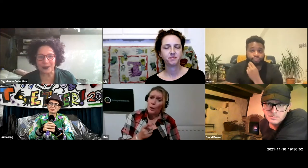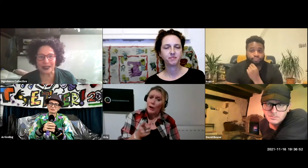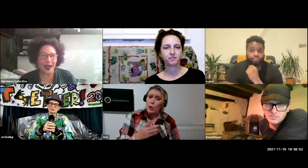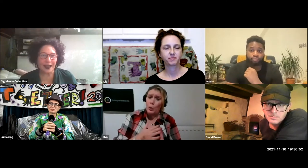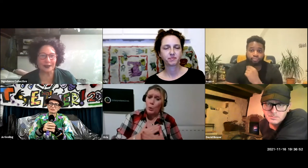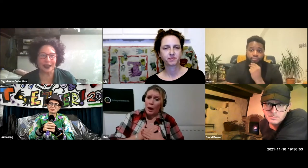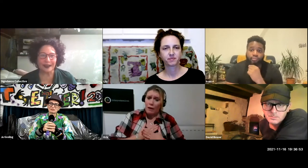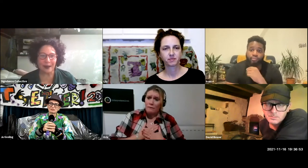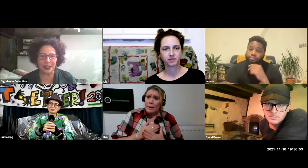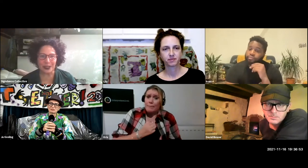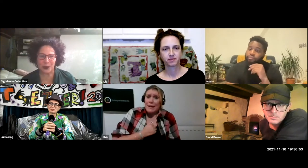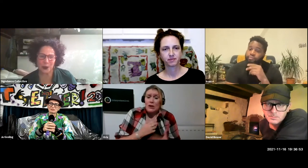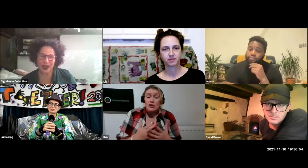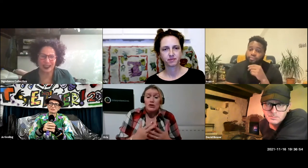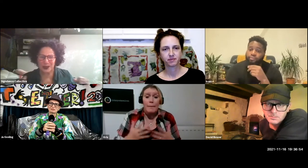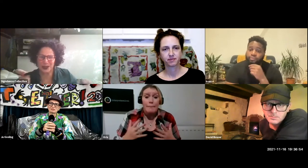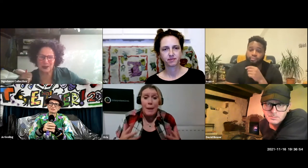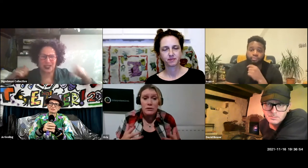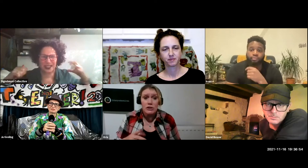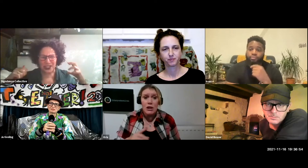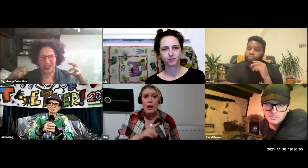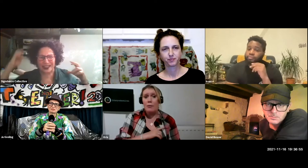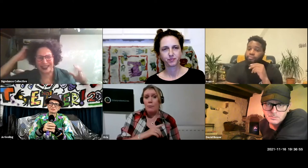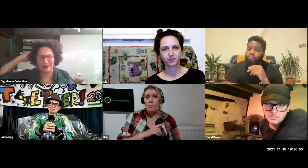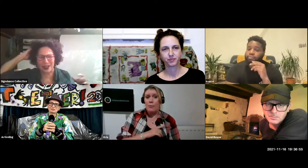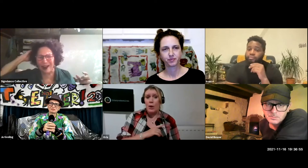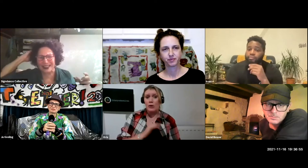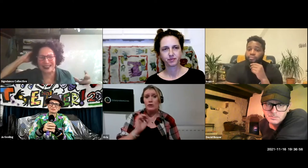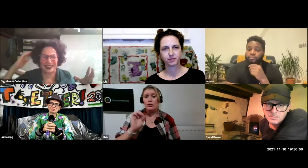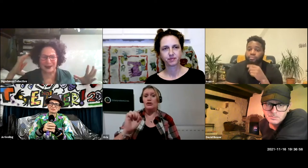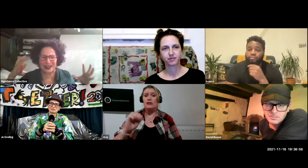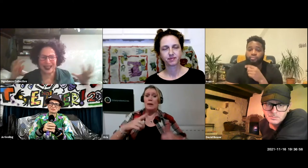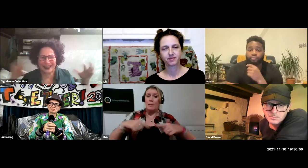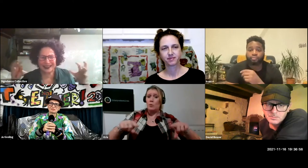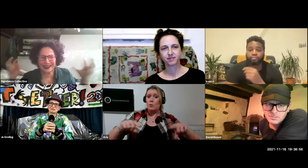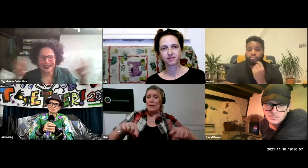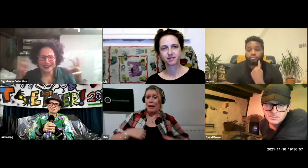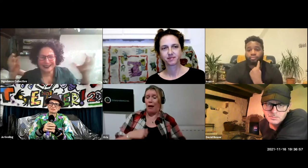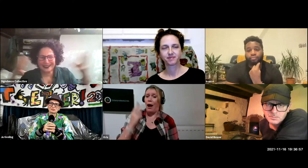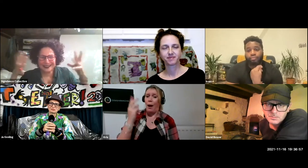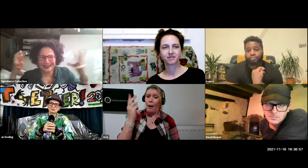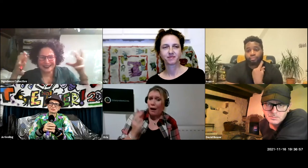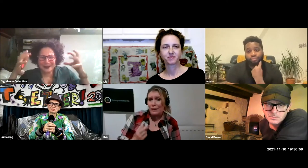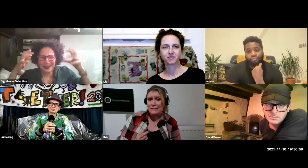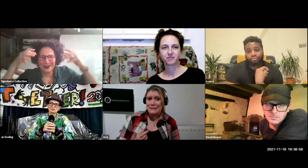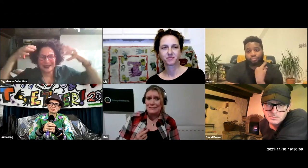I think it just worked beautifully because the embodiment was more powerful because you were all in different windows coming from different places, it didn't diminish it, it changed it.